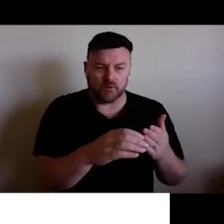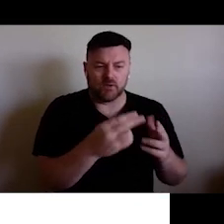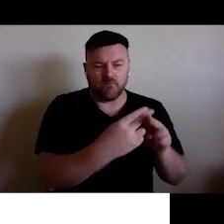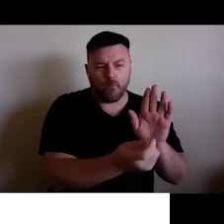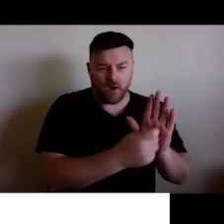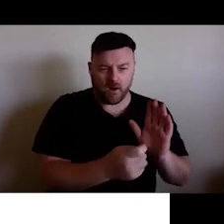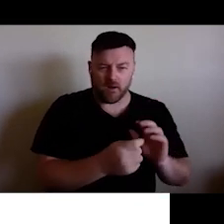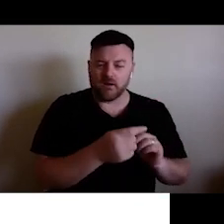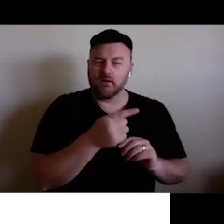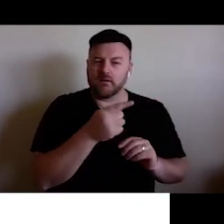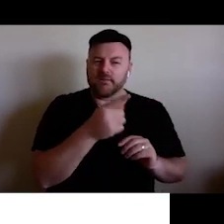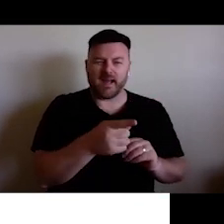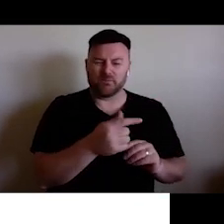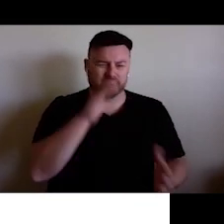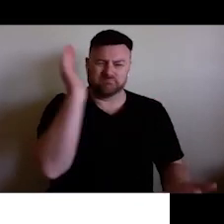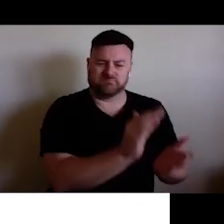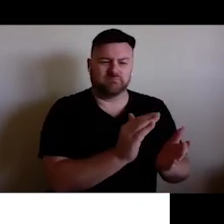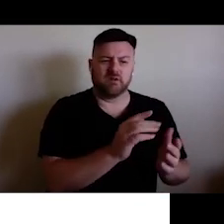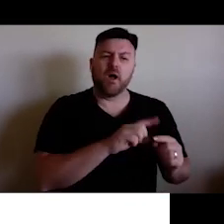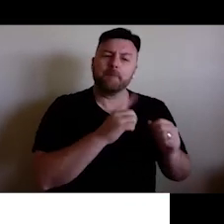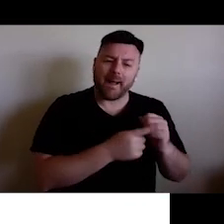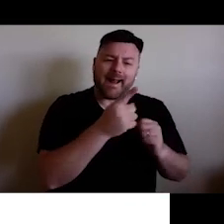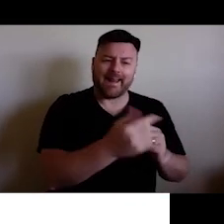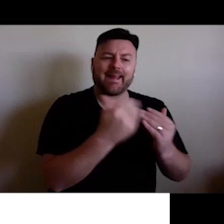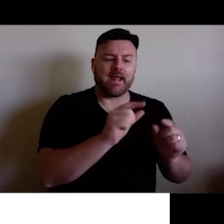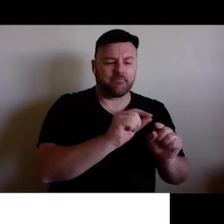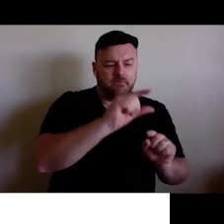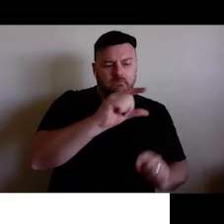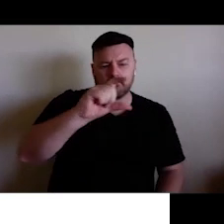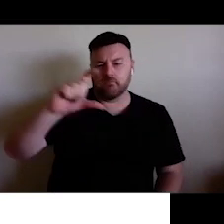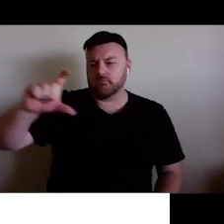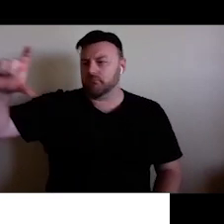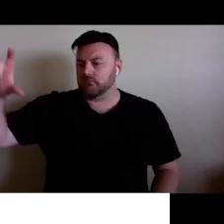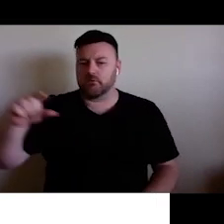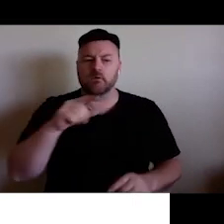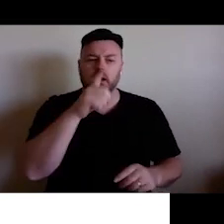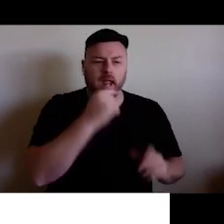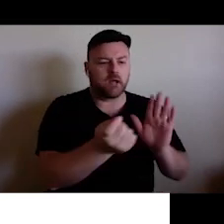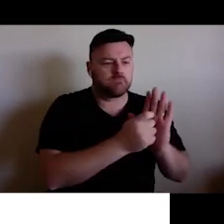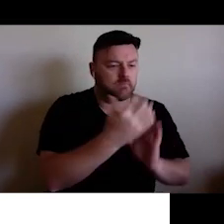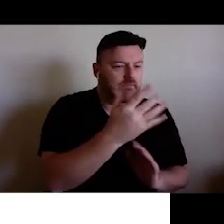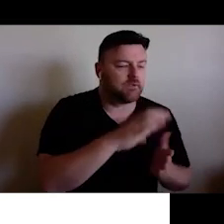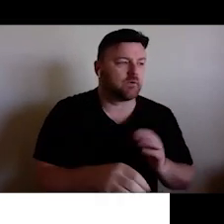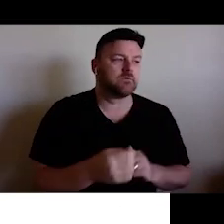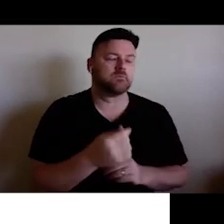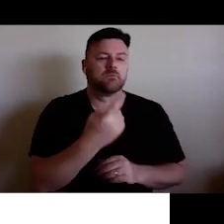industry that's really suffered because of single pricing. Charging $10 for something when they might pay $100. And you could probably say